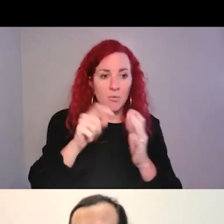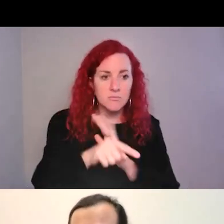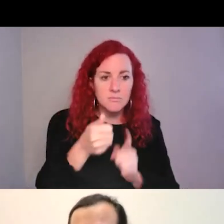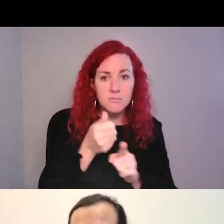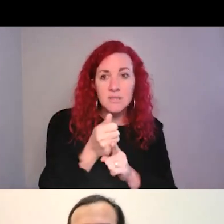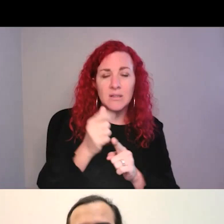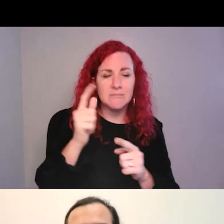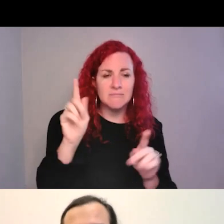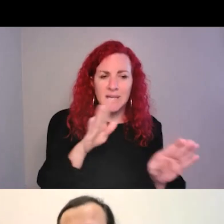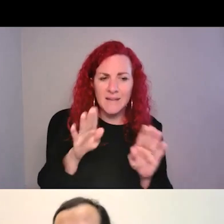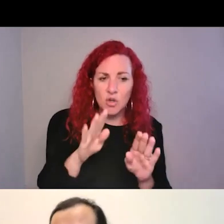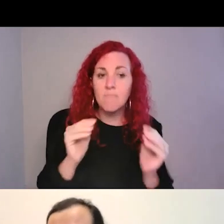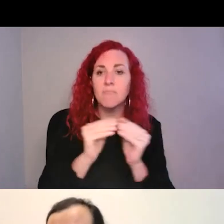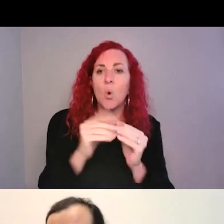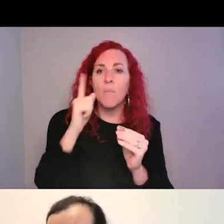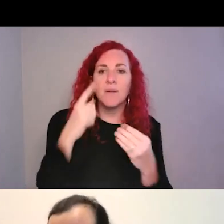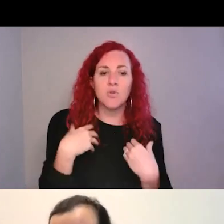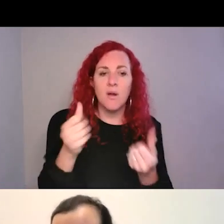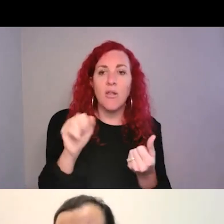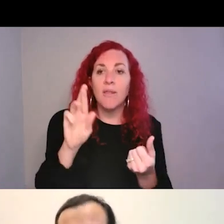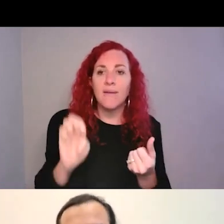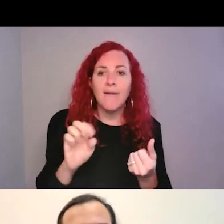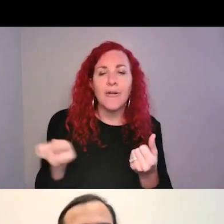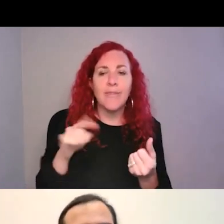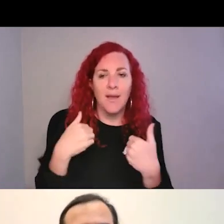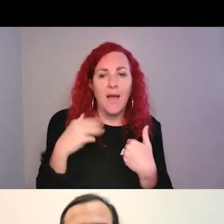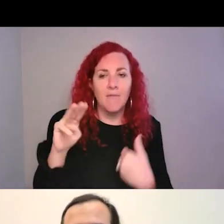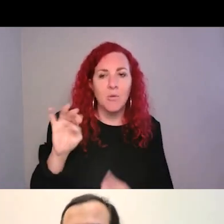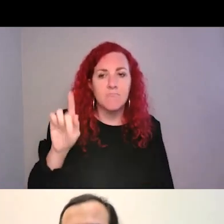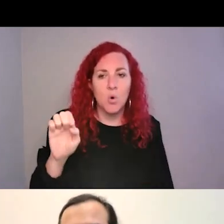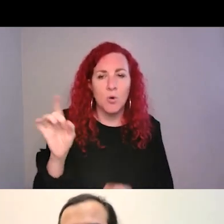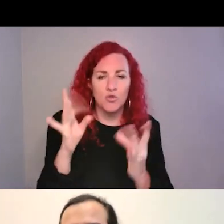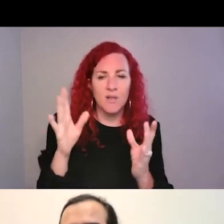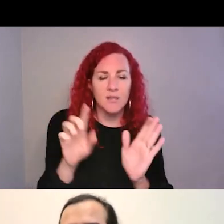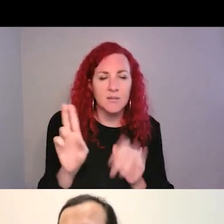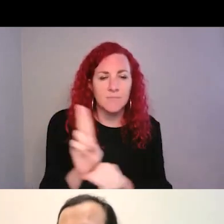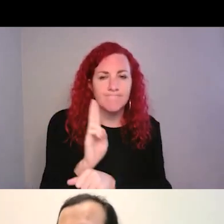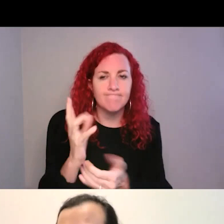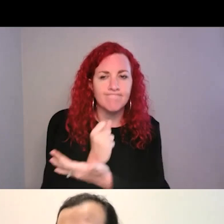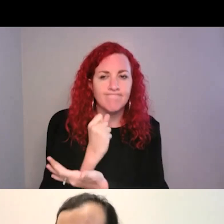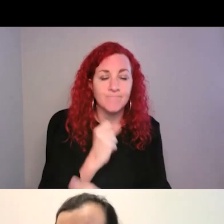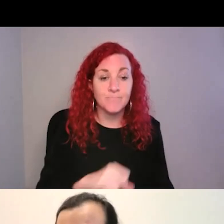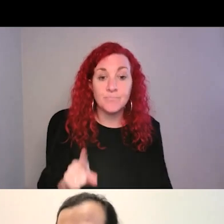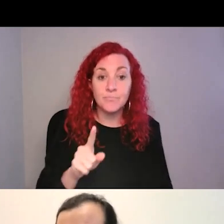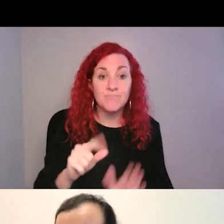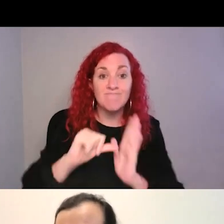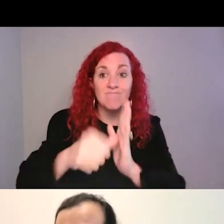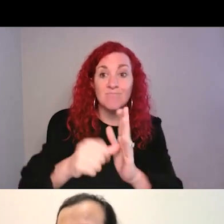THE MAIN THING TO HIGHLIGHT HERE ARE THESE ARE ALL SINGLE STUDIES.